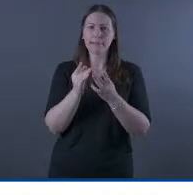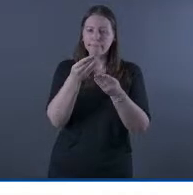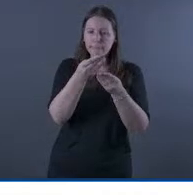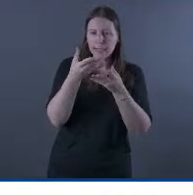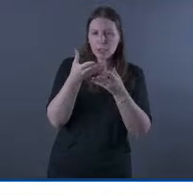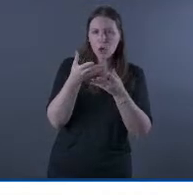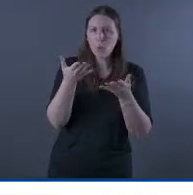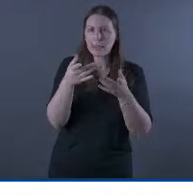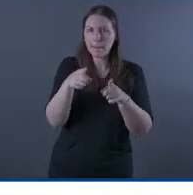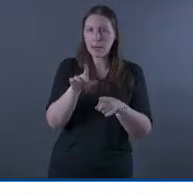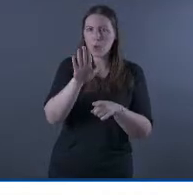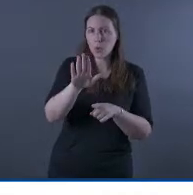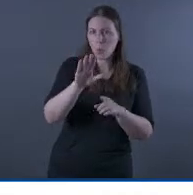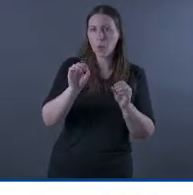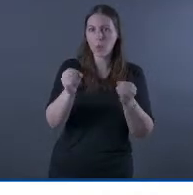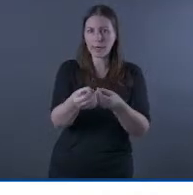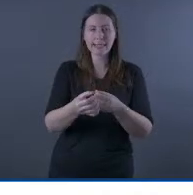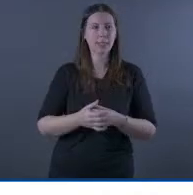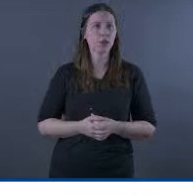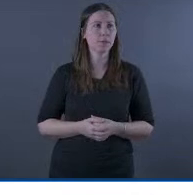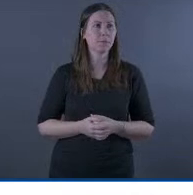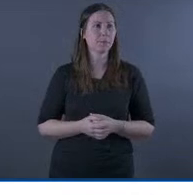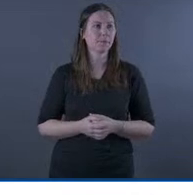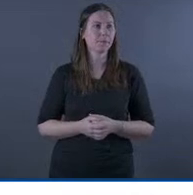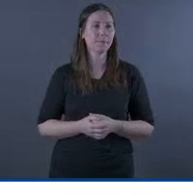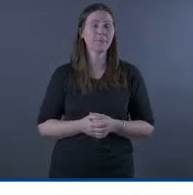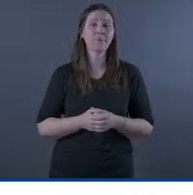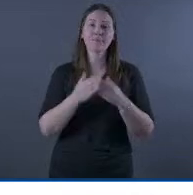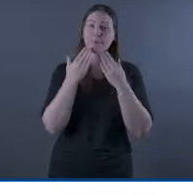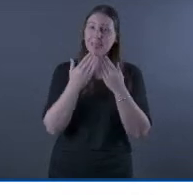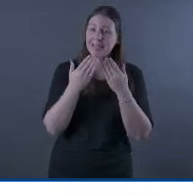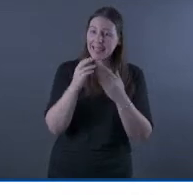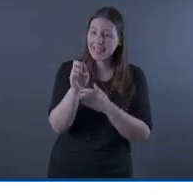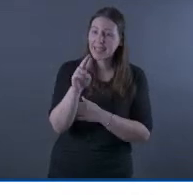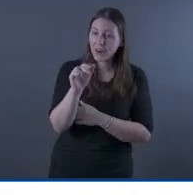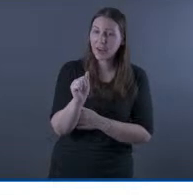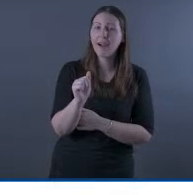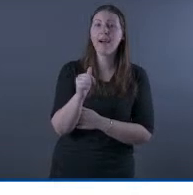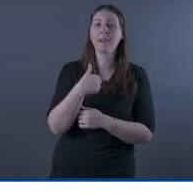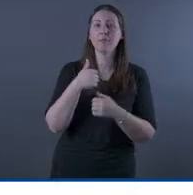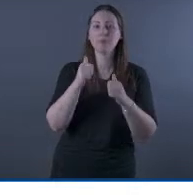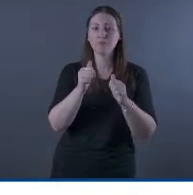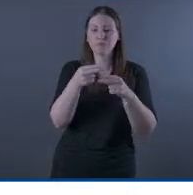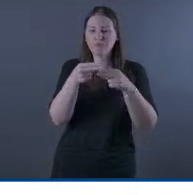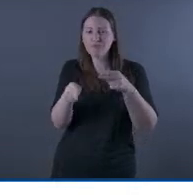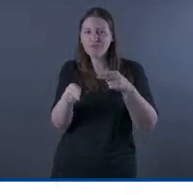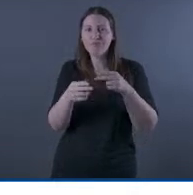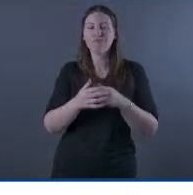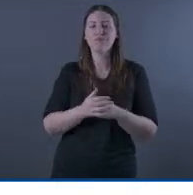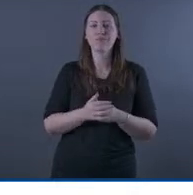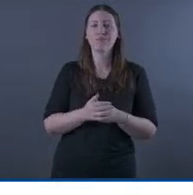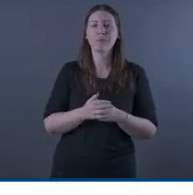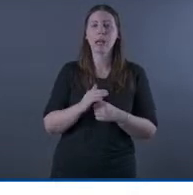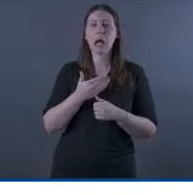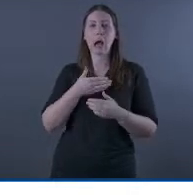Great, thanks, Erika. I'll try to keep these comments relatively brief. Our approach has been very consistent with what we've heard